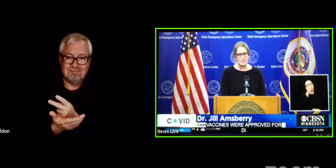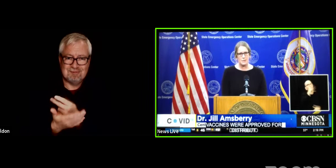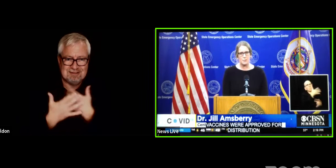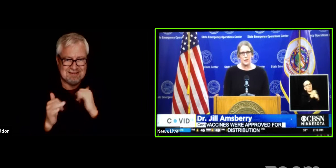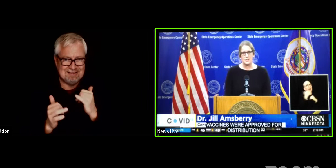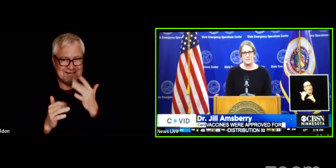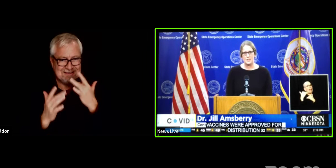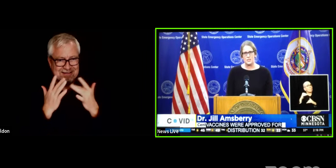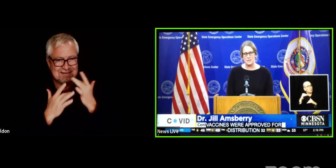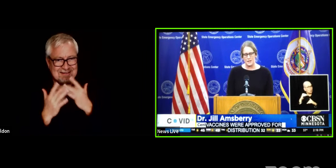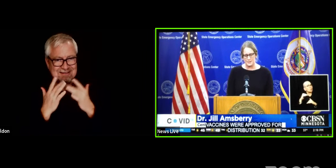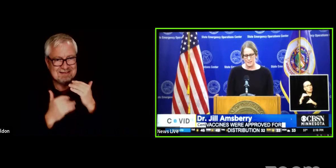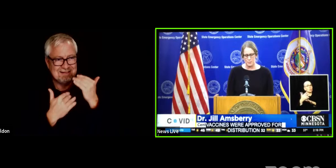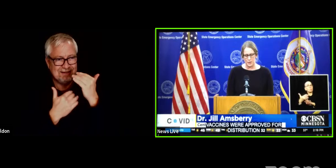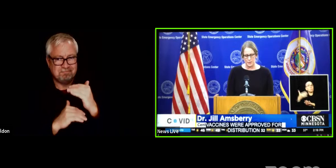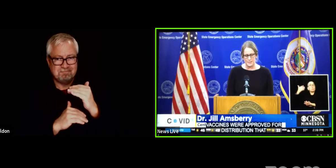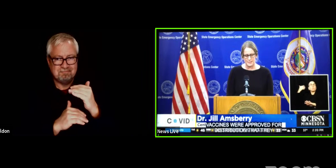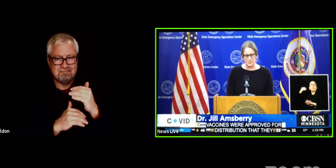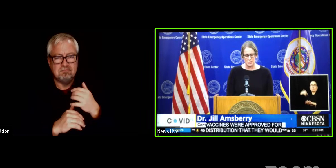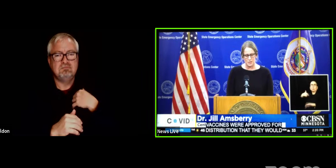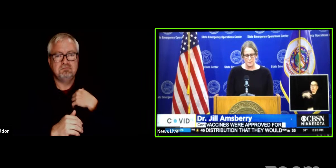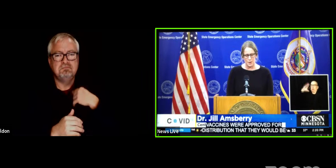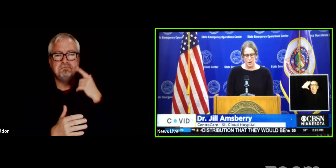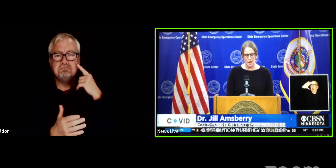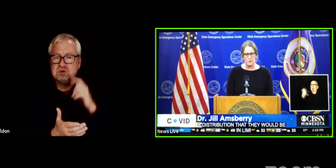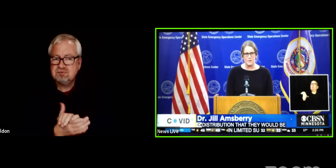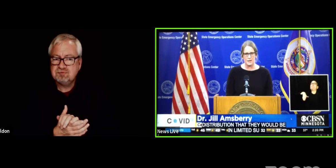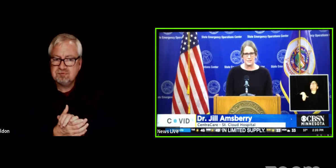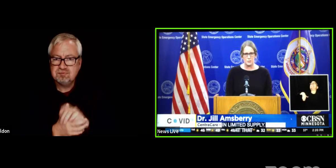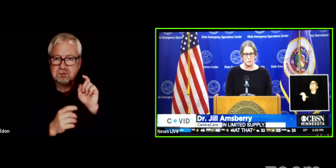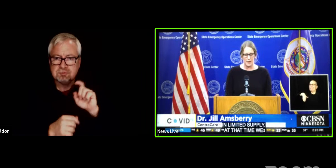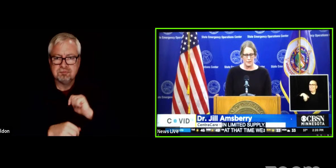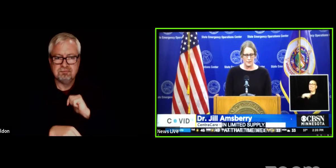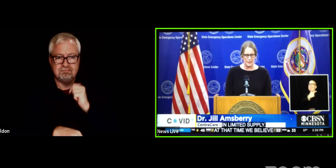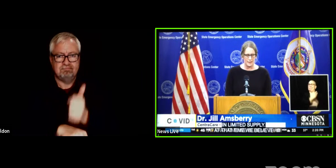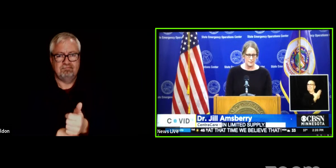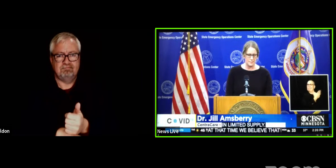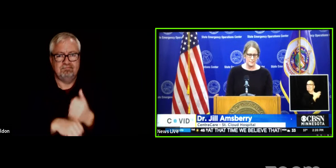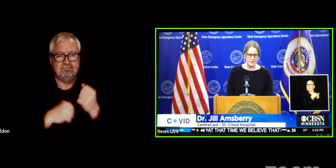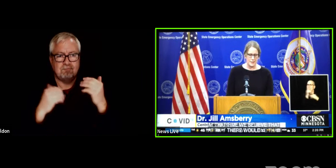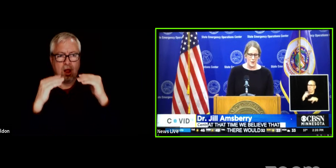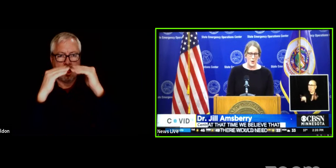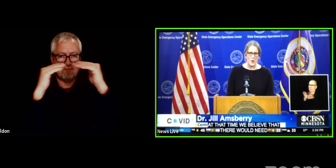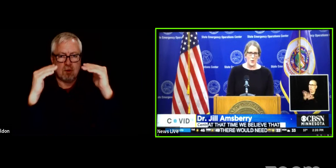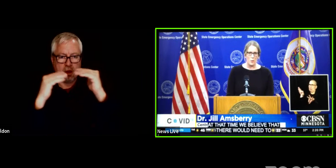TO BE PRIORITIZATION AND SUBPRIORITYIZATION ABOUT HOW THE VACCINE WOULD BE CALL OH INDICATED.